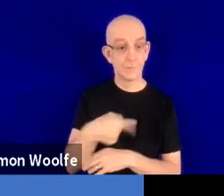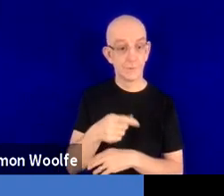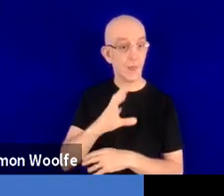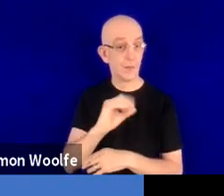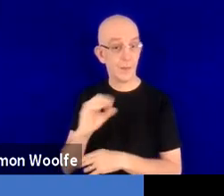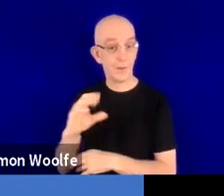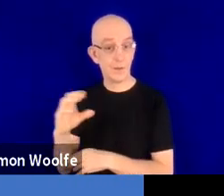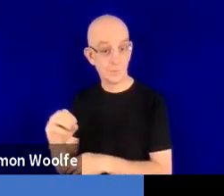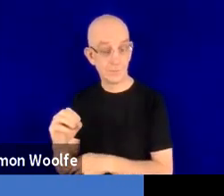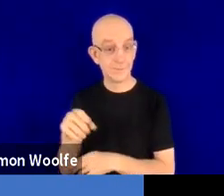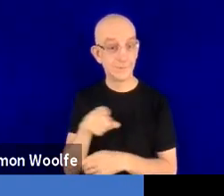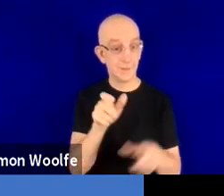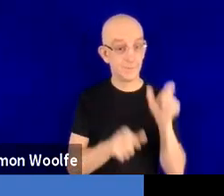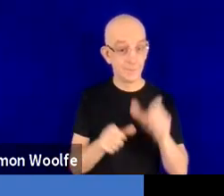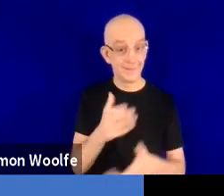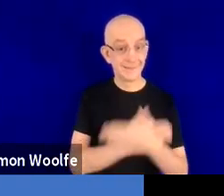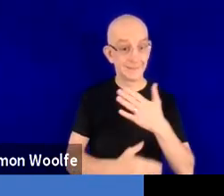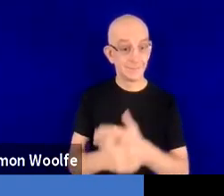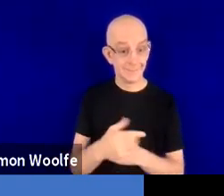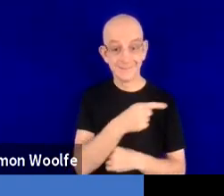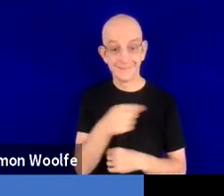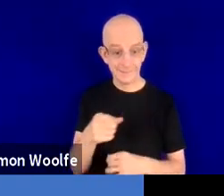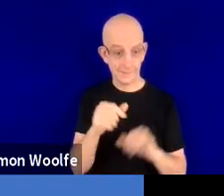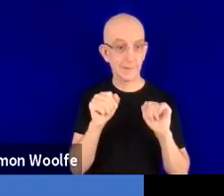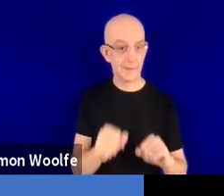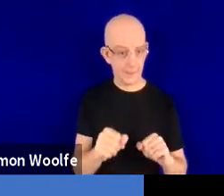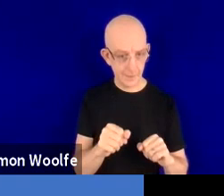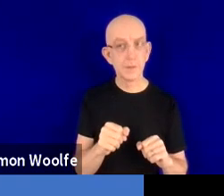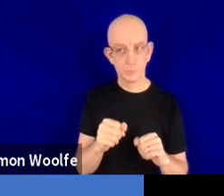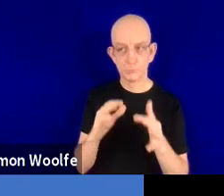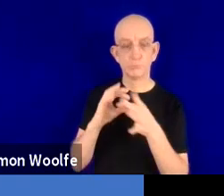However, they still remained a small share of the total people benefiting from those schemes